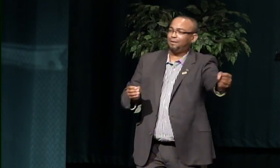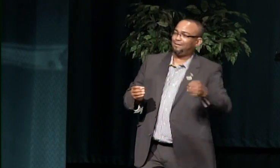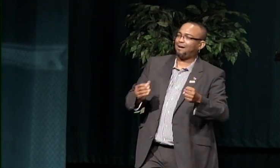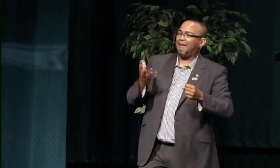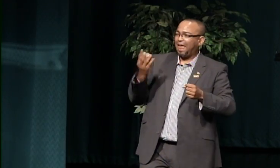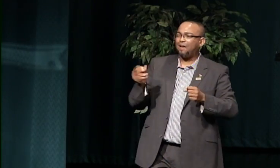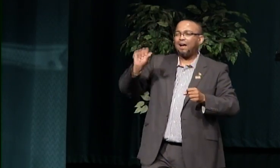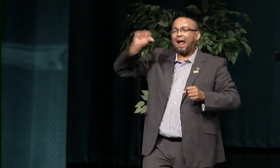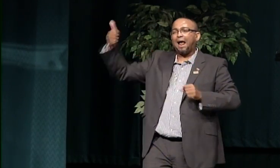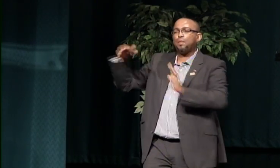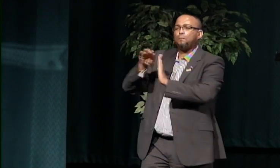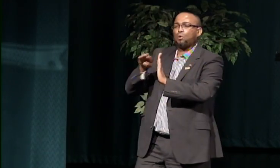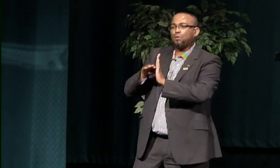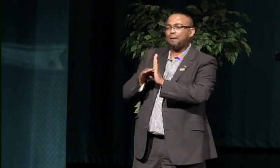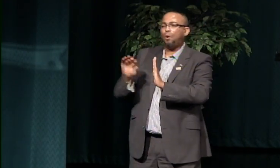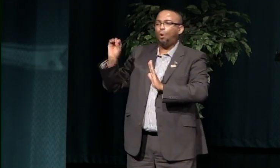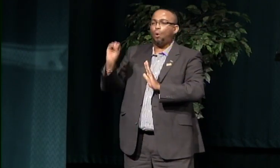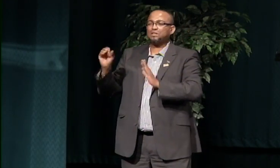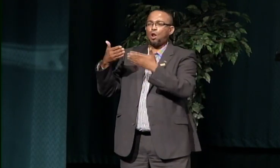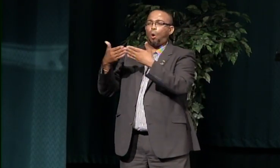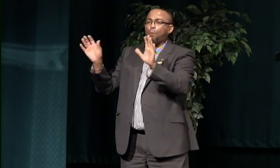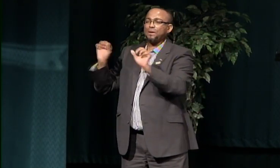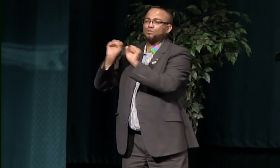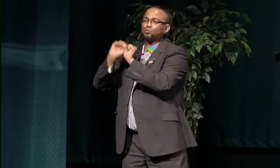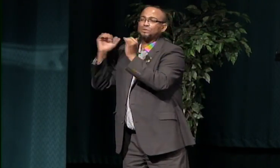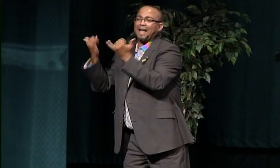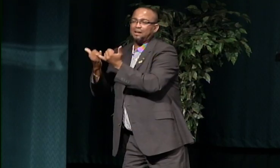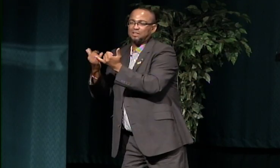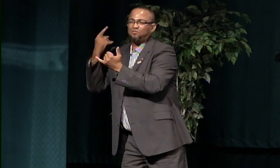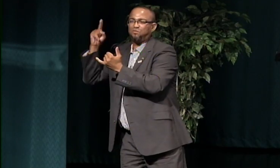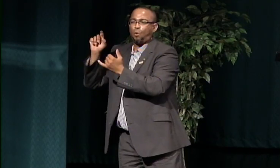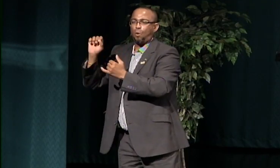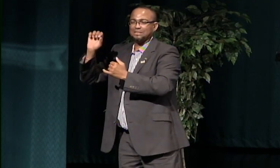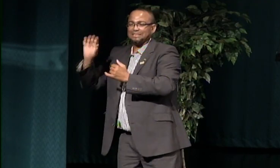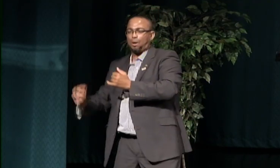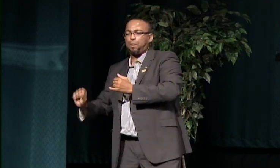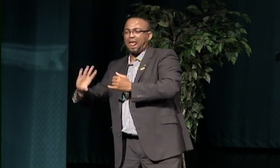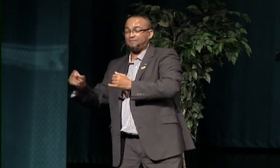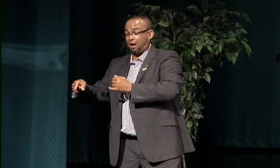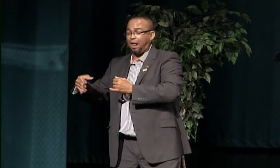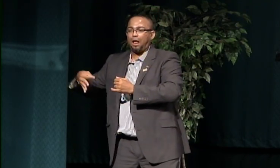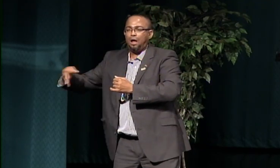We focus on women, youth, and the open society